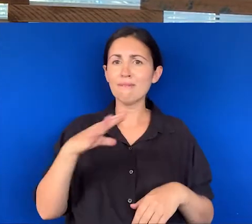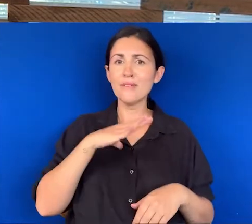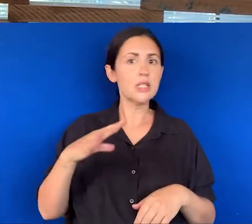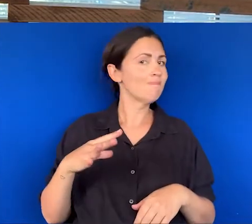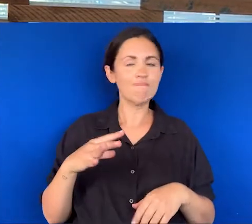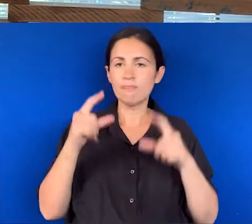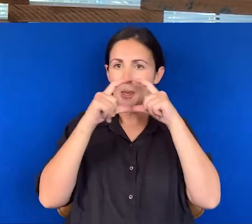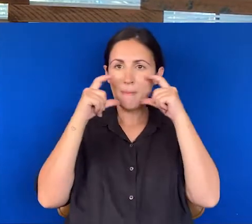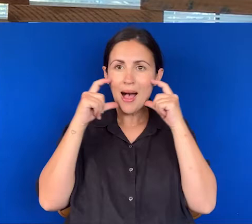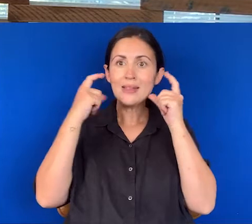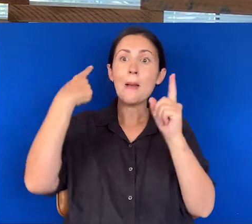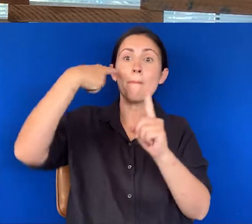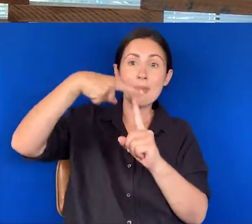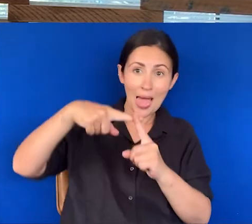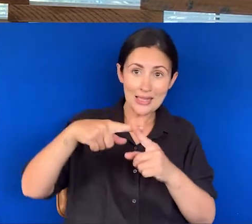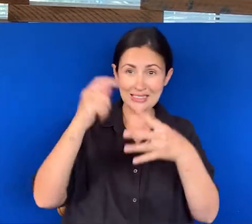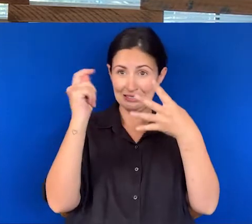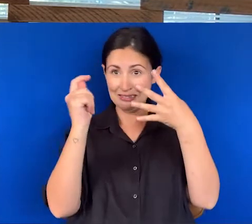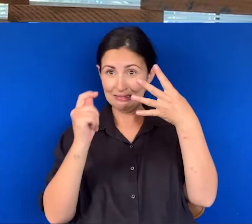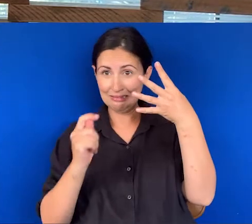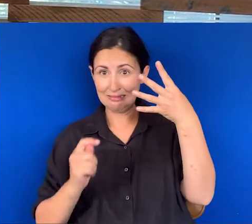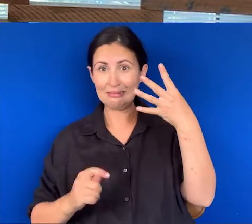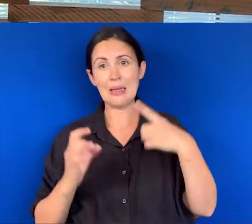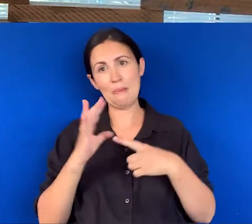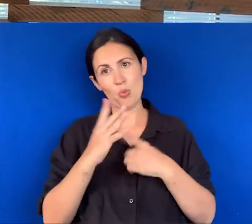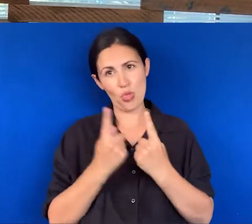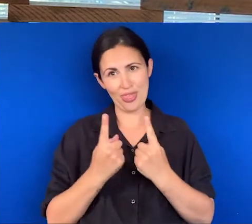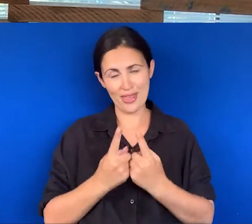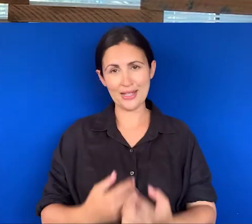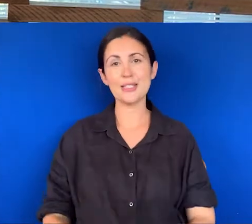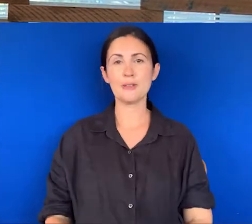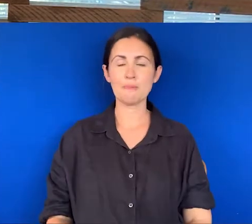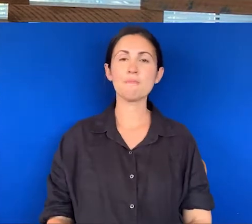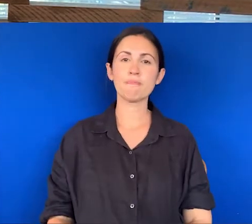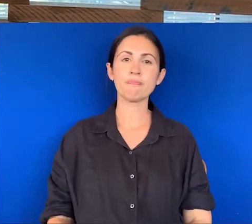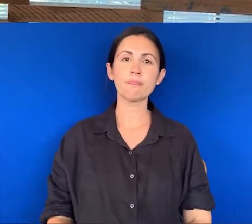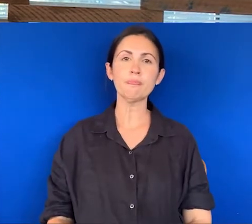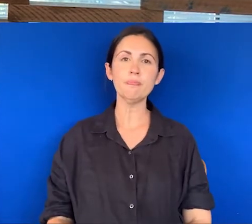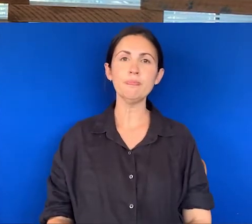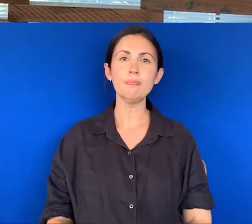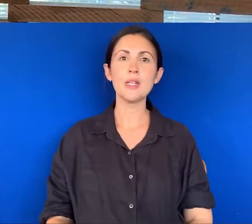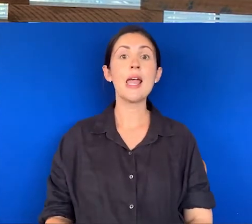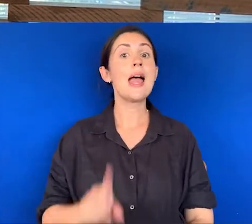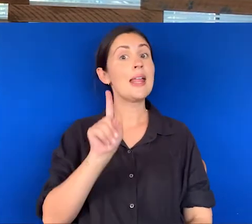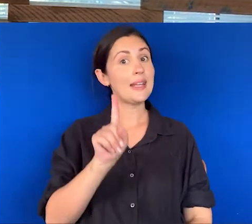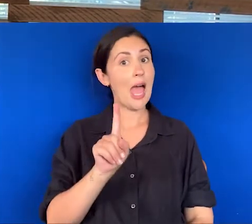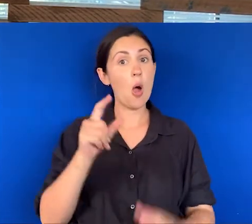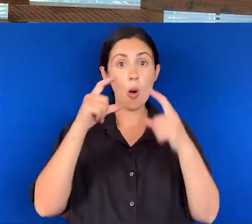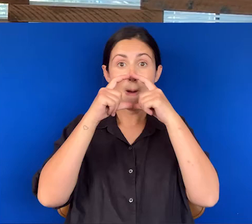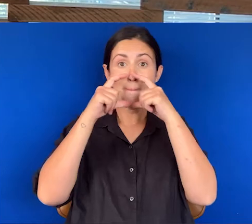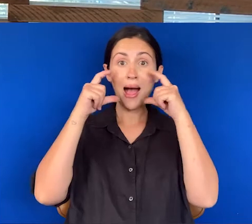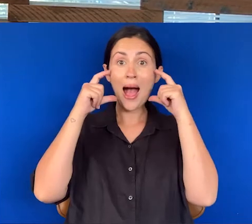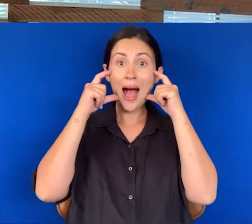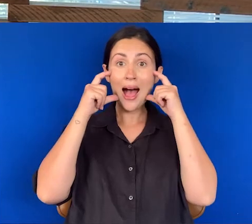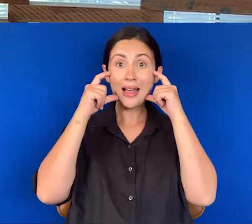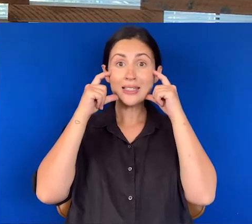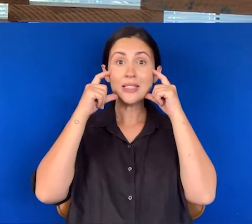all those things we know are very important. A mask will only work if you wear it properly.